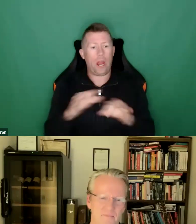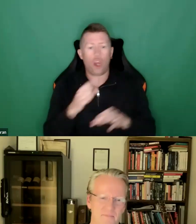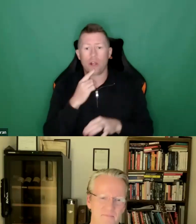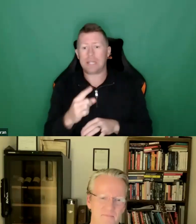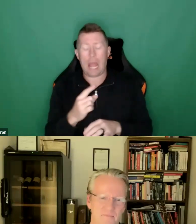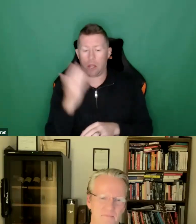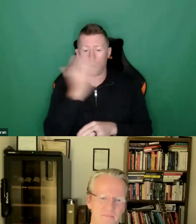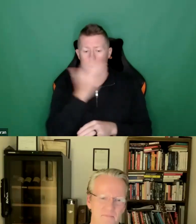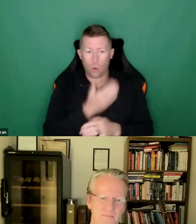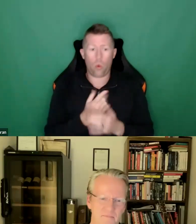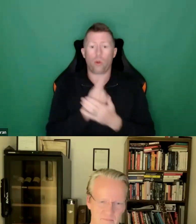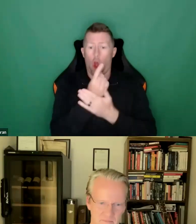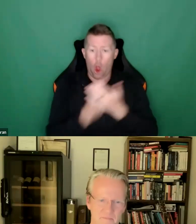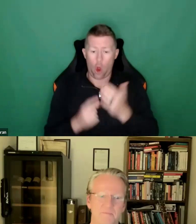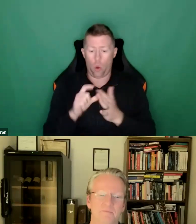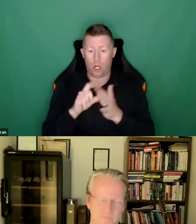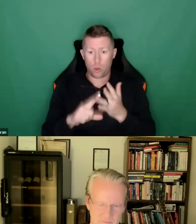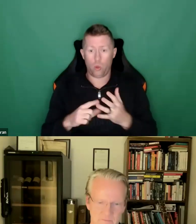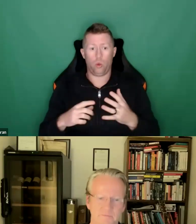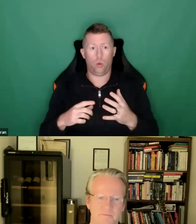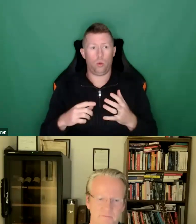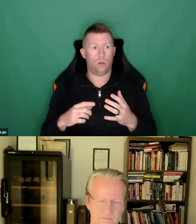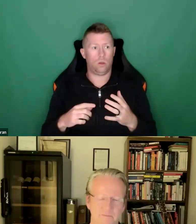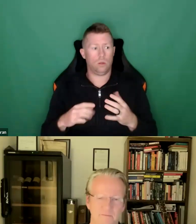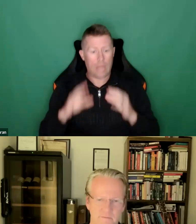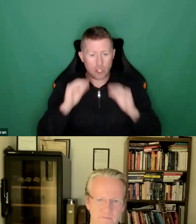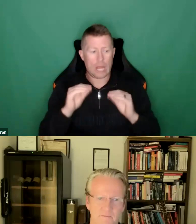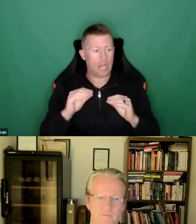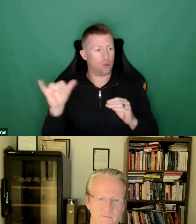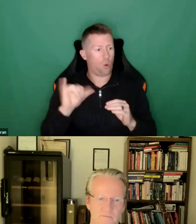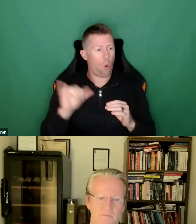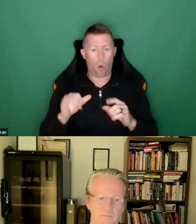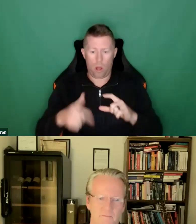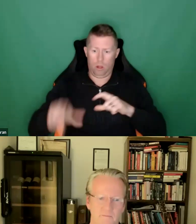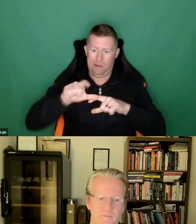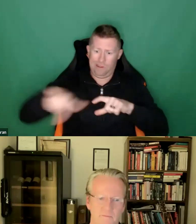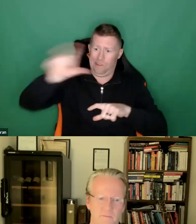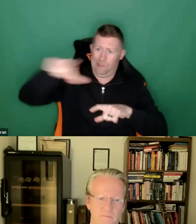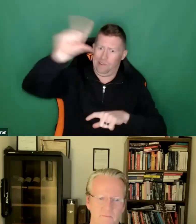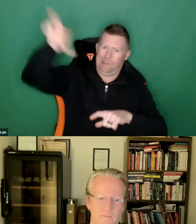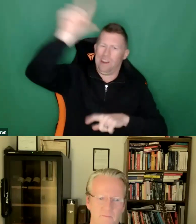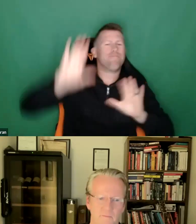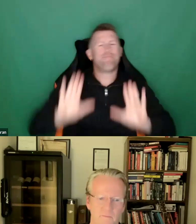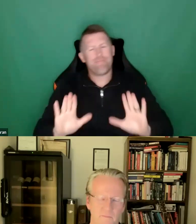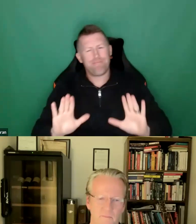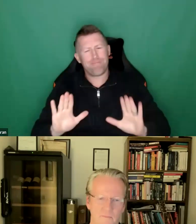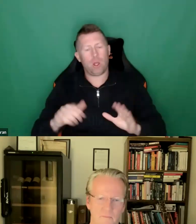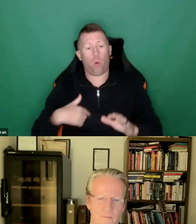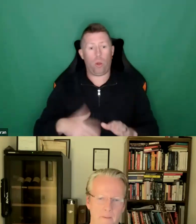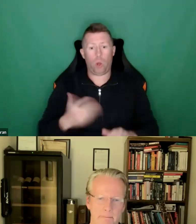And I passes again to Sharon to speak a little bit about the whole child. What does it mean? >> As Apollo